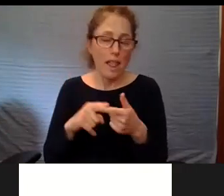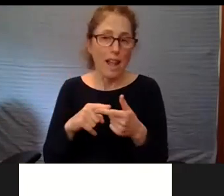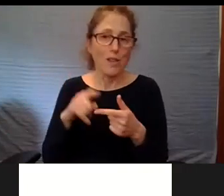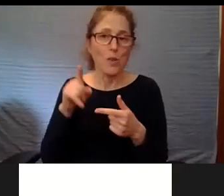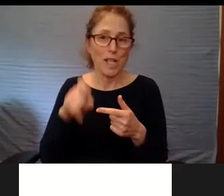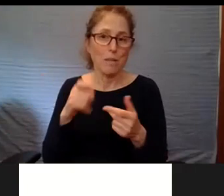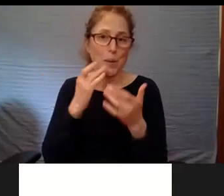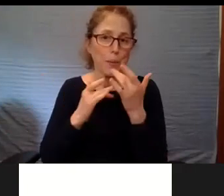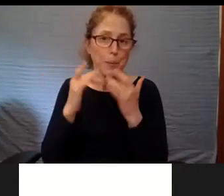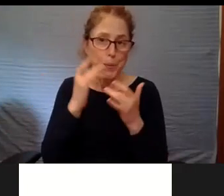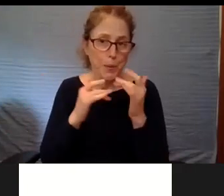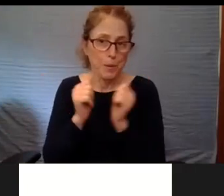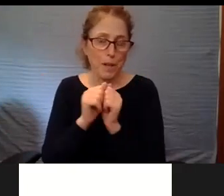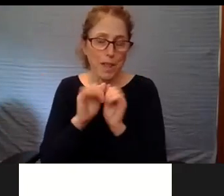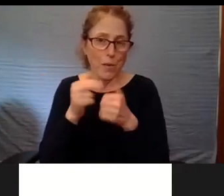with how you use a scarce resource.